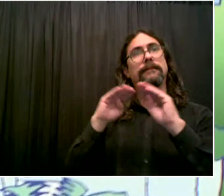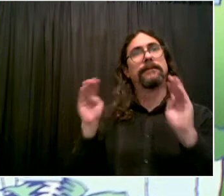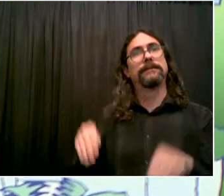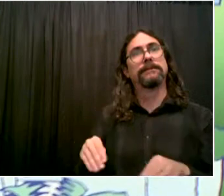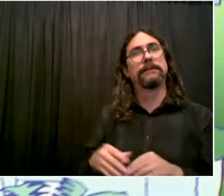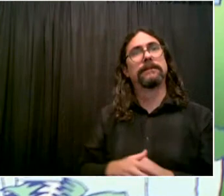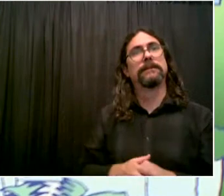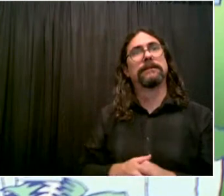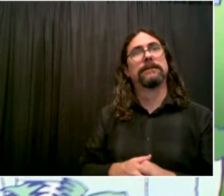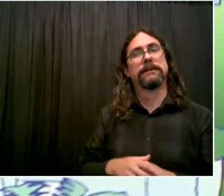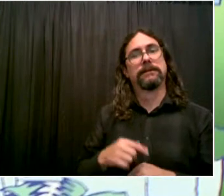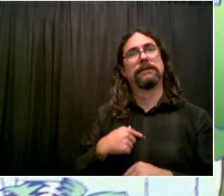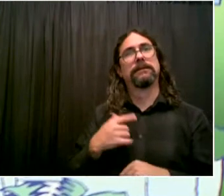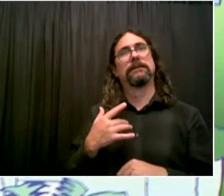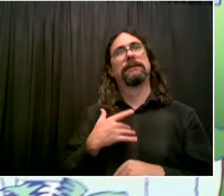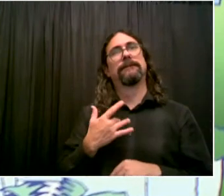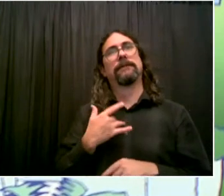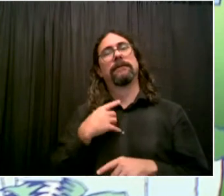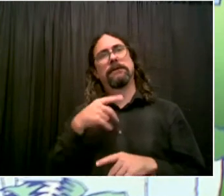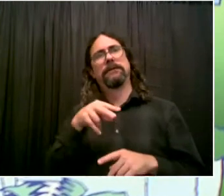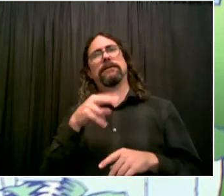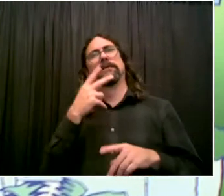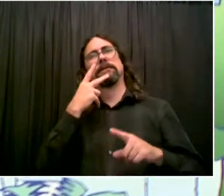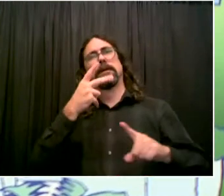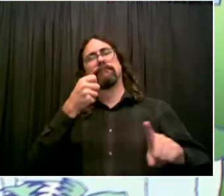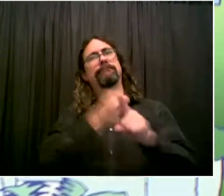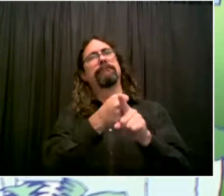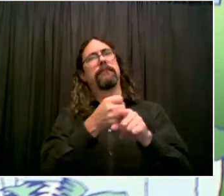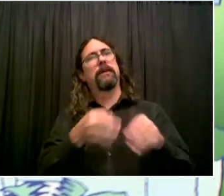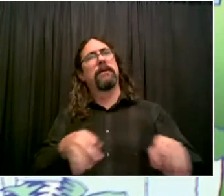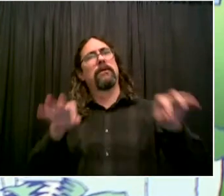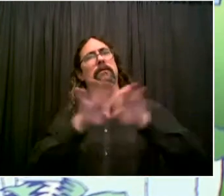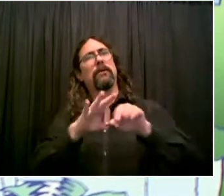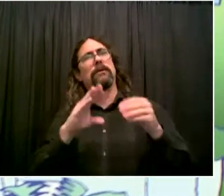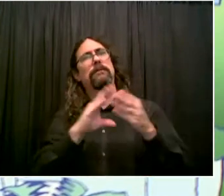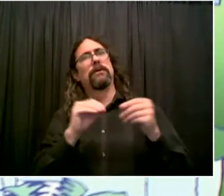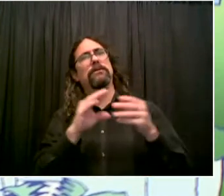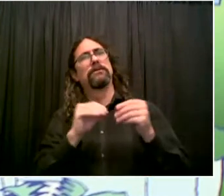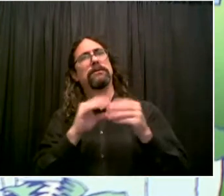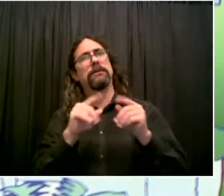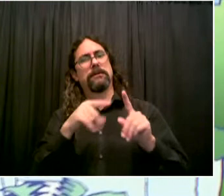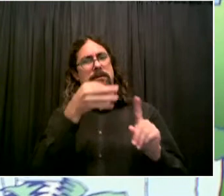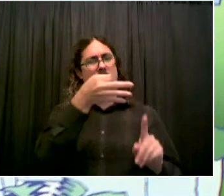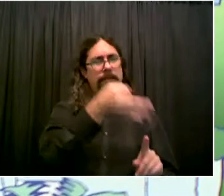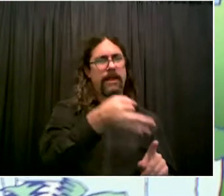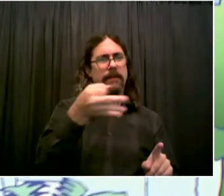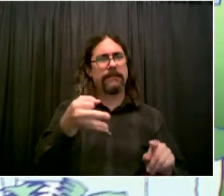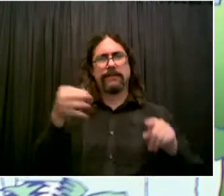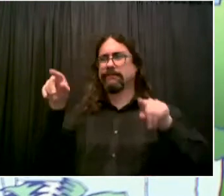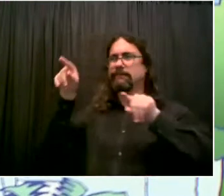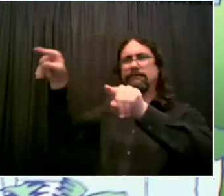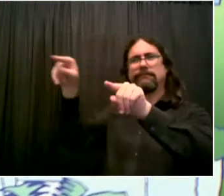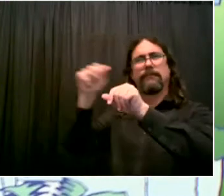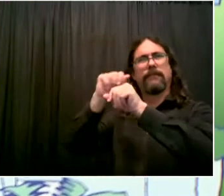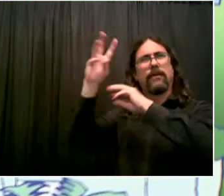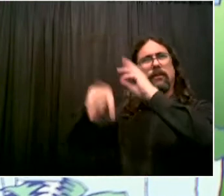GROUNDBREAKING OF THE HIP-HOP MUSEUM I TALKED ABOUT THE MESSAGE. WHEN I HEARD IT ORIGINALLY, GRANDMASTER